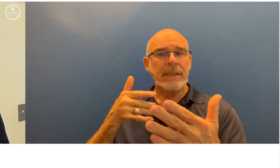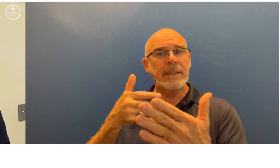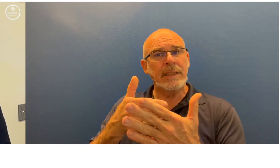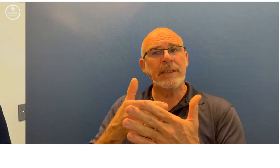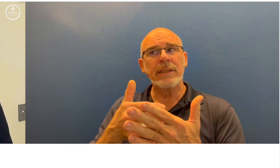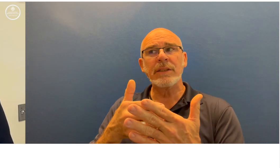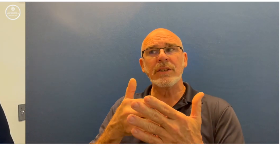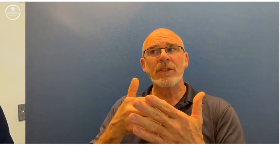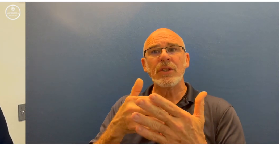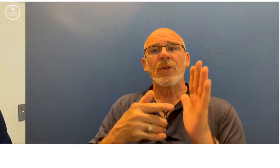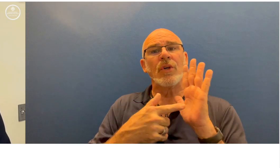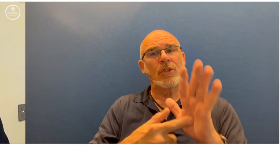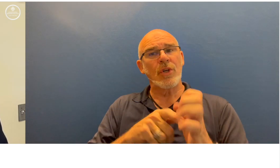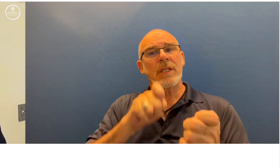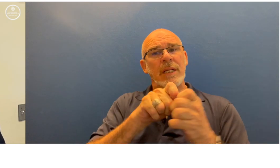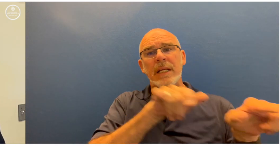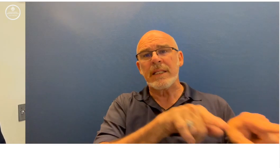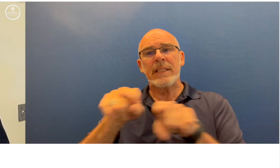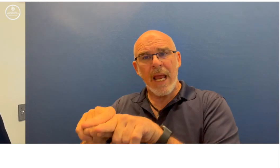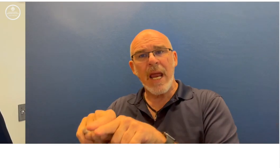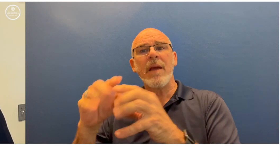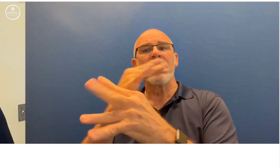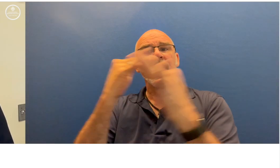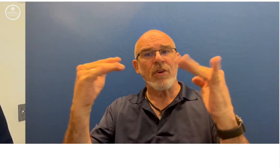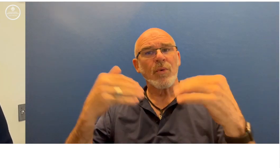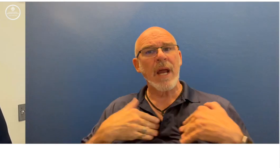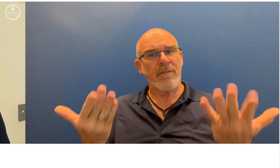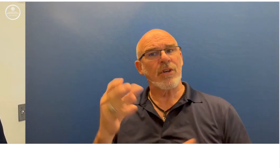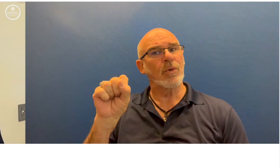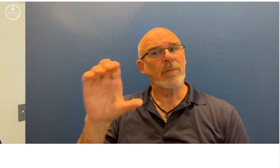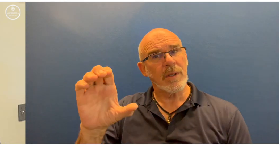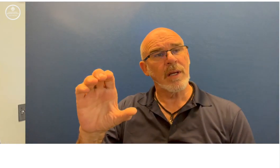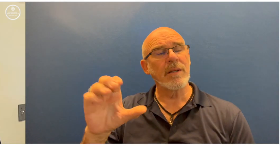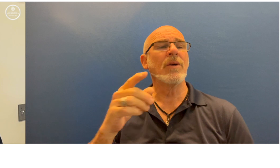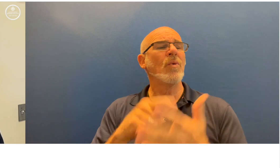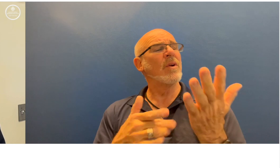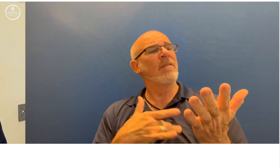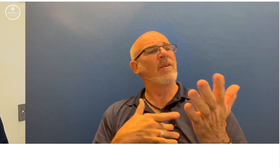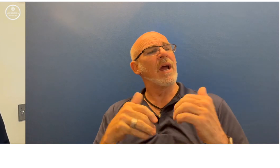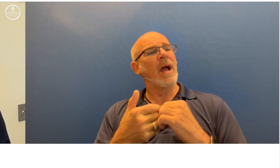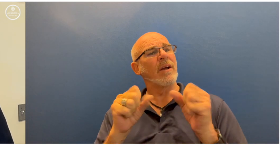that exists throughout Sonoma County, what would you say are things, or the ways in which Santa Rosa Junior College,